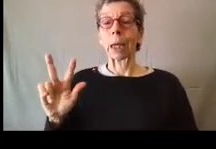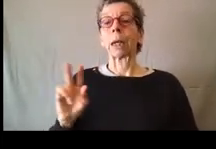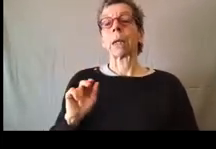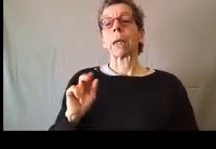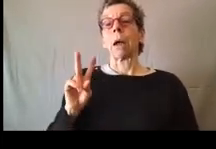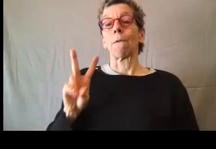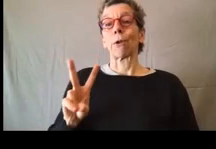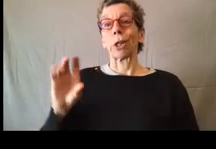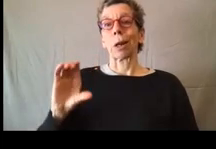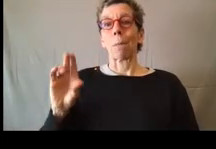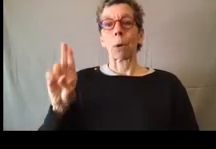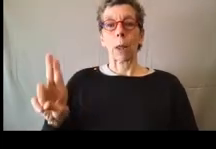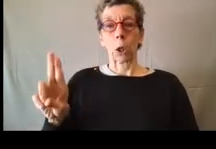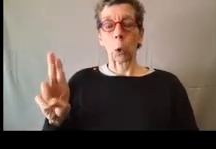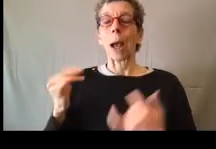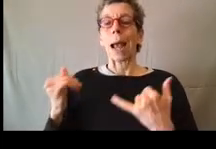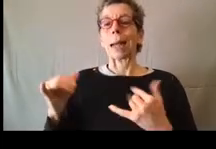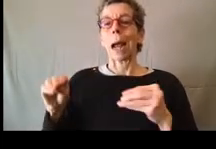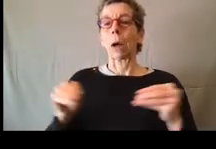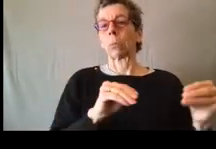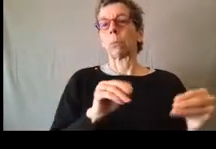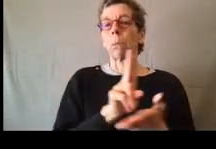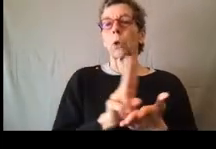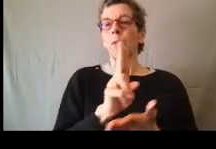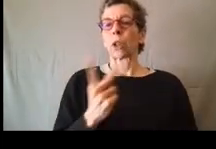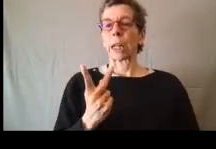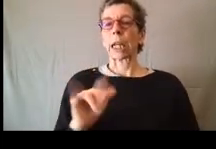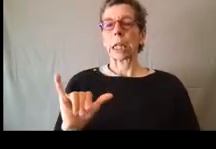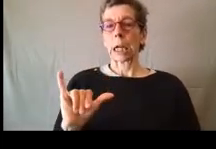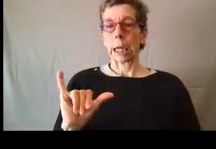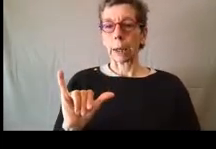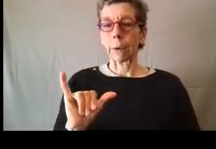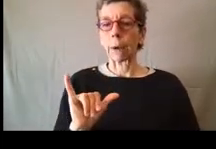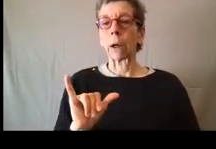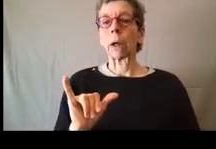University and housed at the University of Kentucky. Human health and life outcome disparities